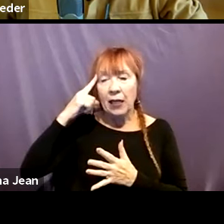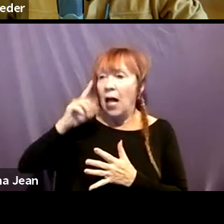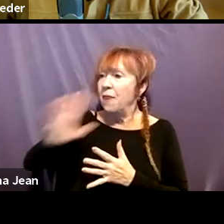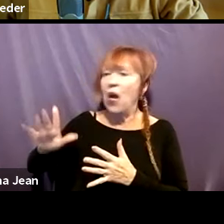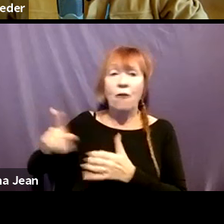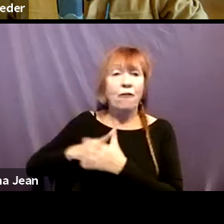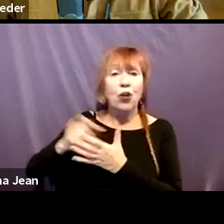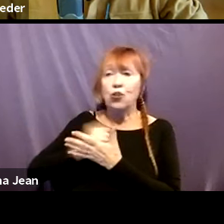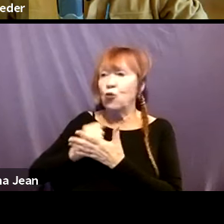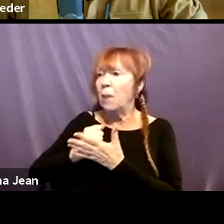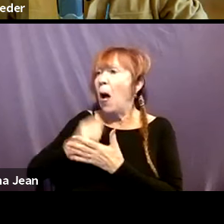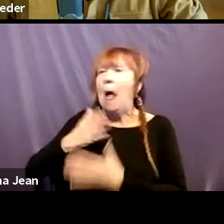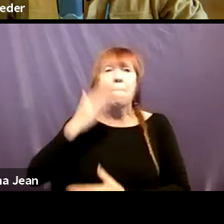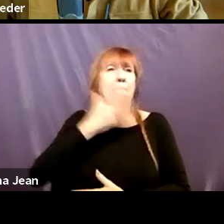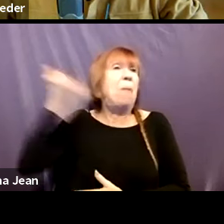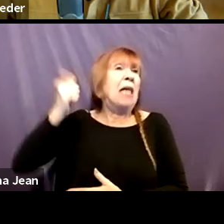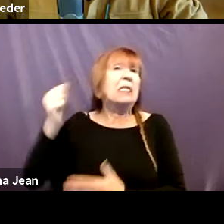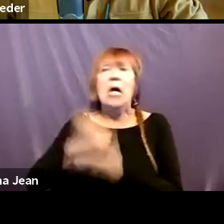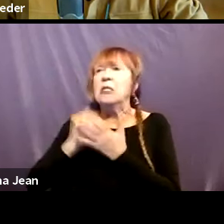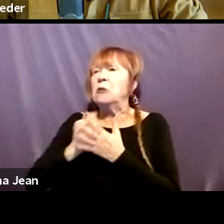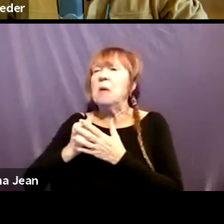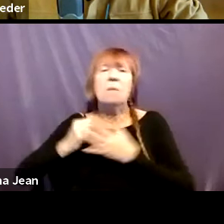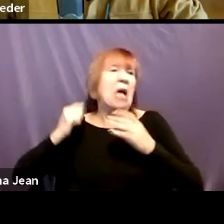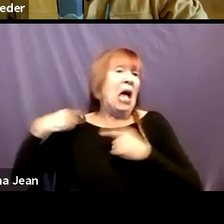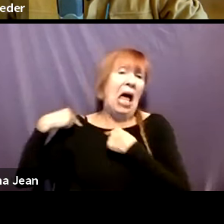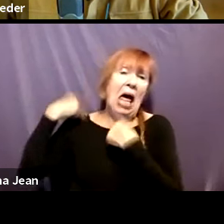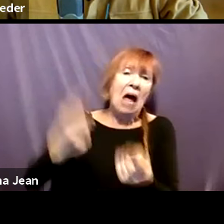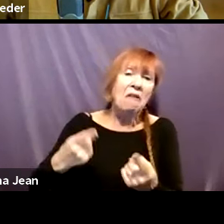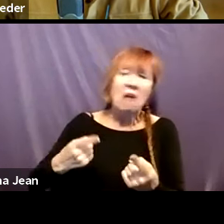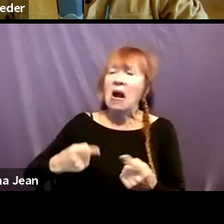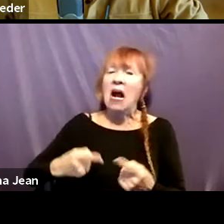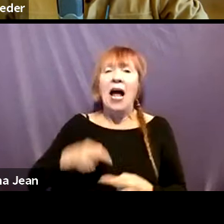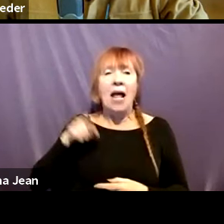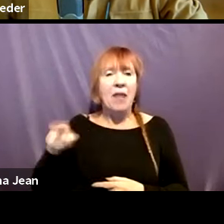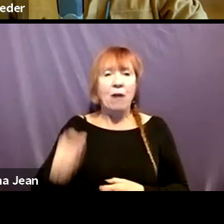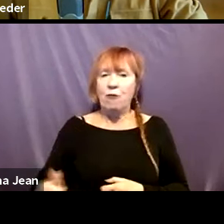and they don't wanna hear any creative criticism. They don't wanna take any notes.